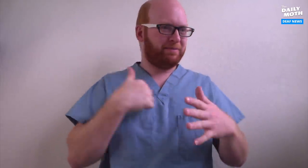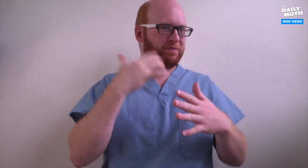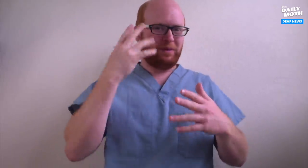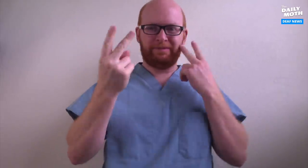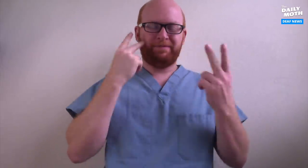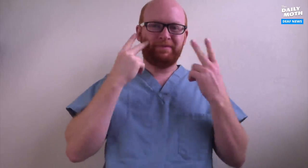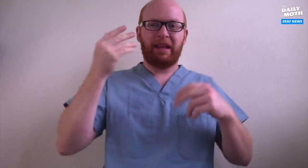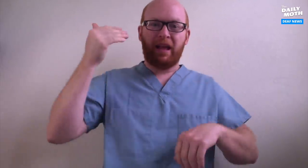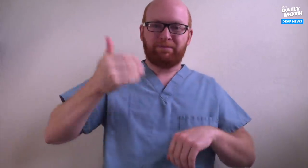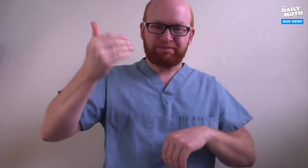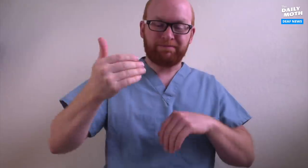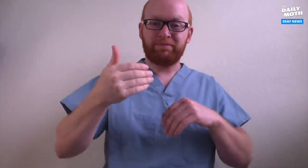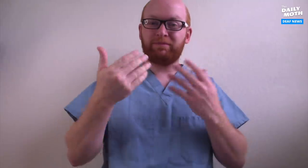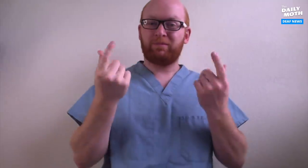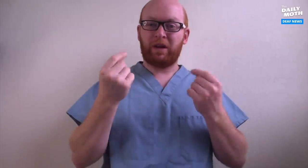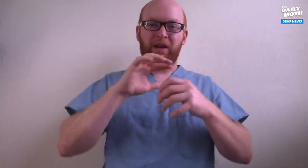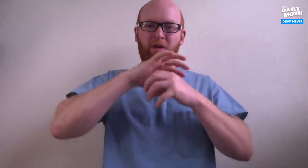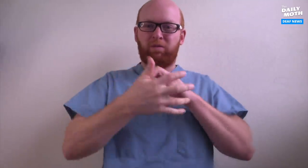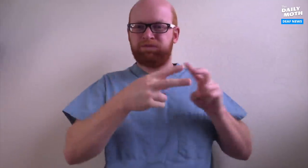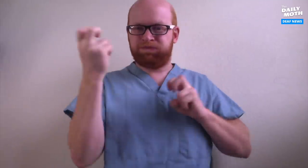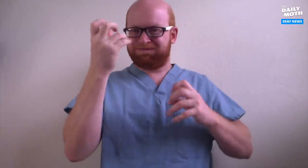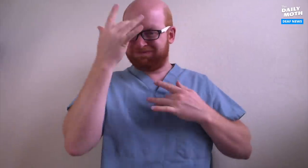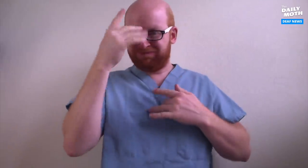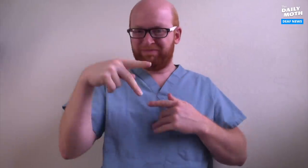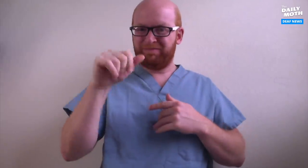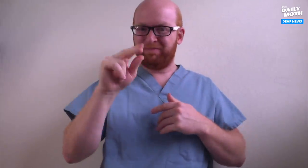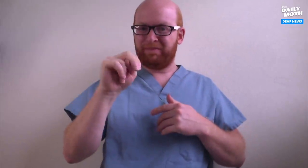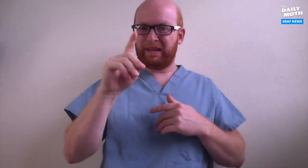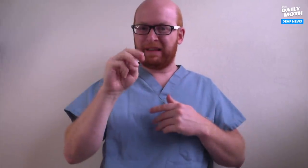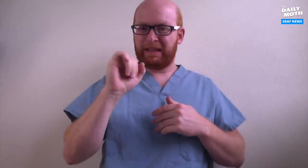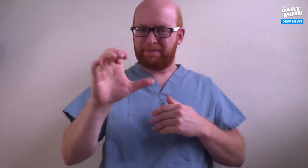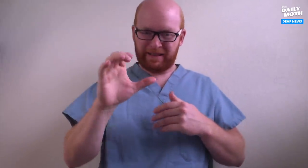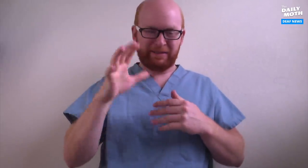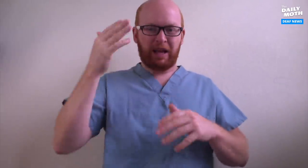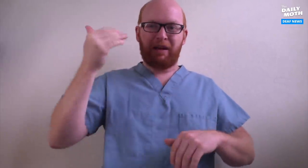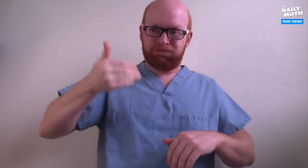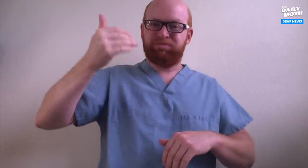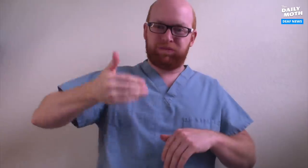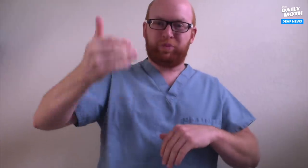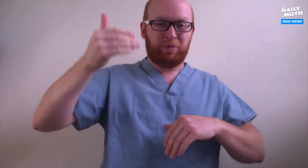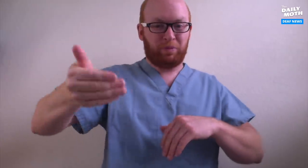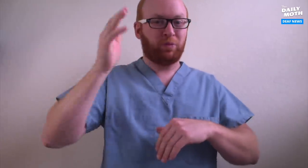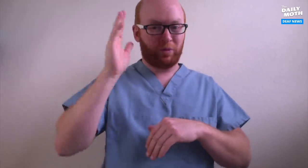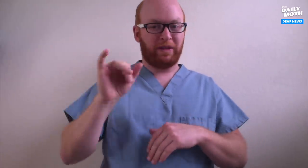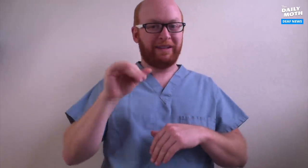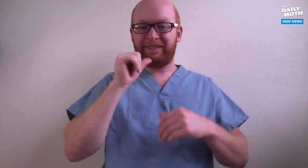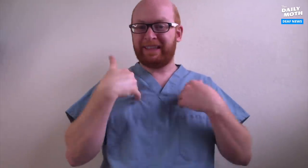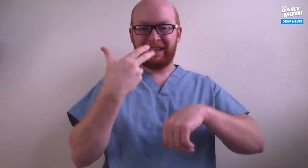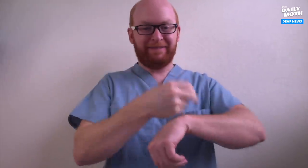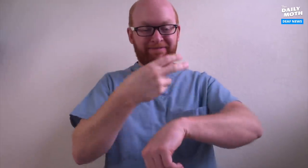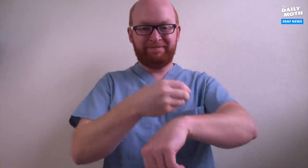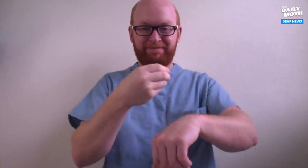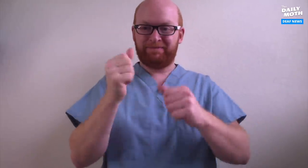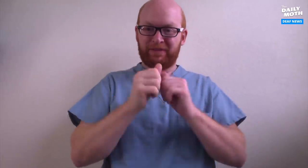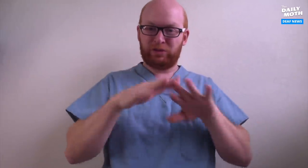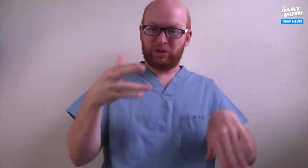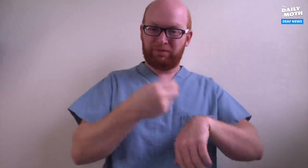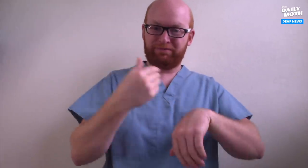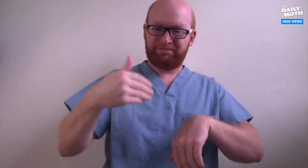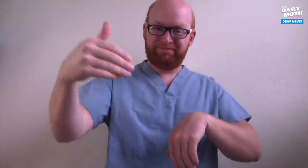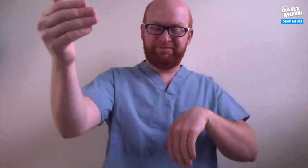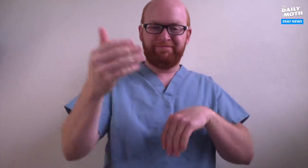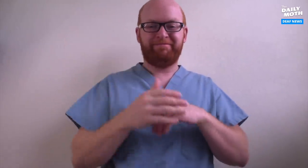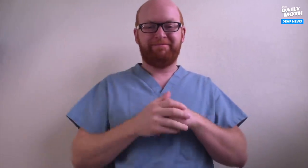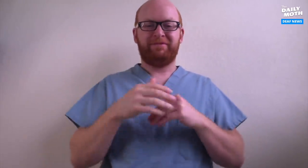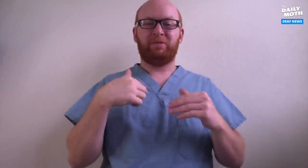we would see pandemics happen frequently.